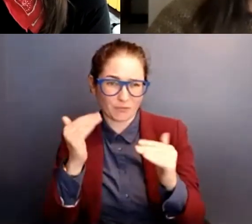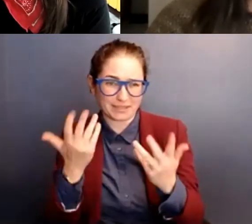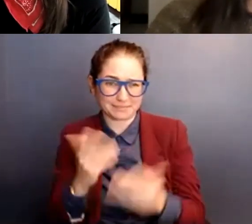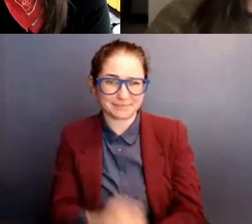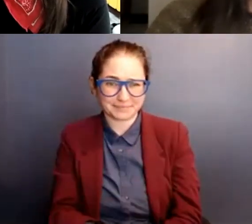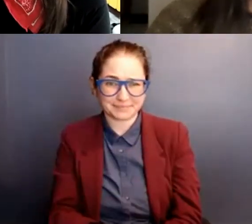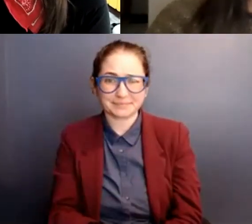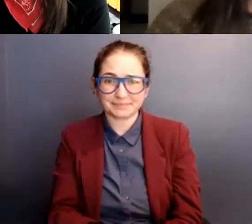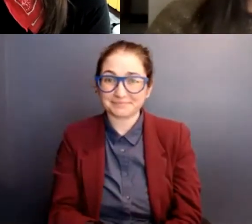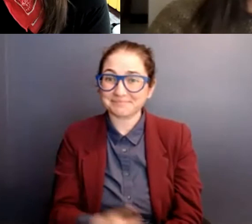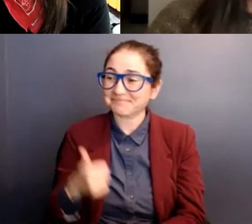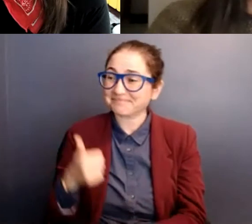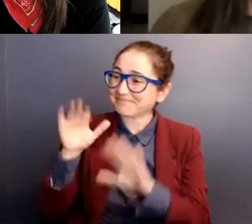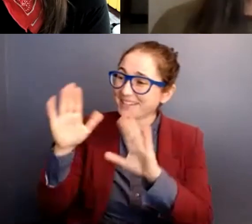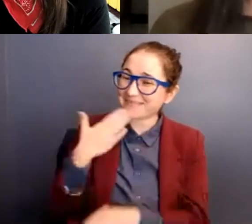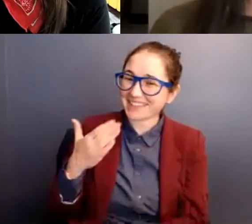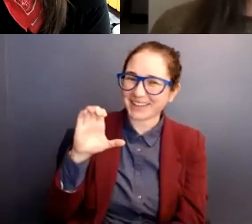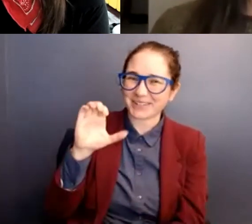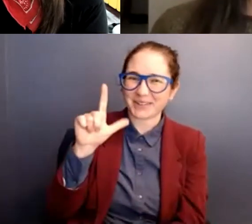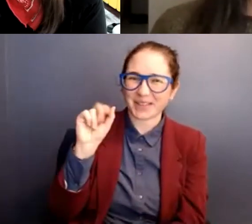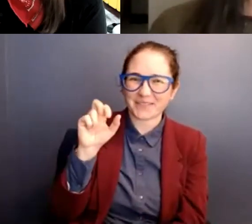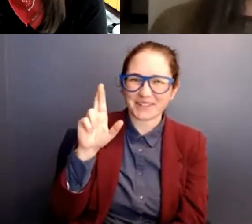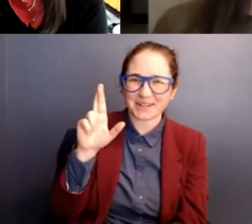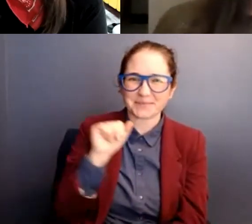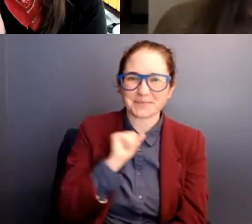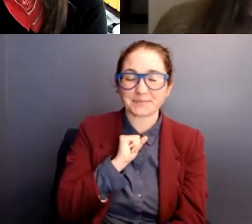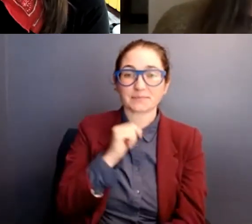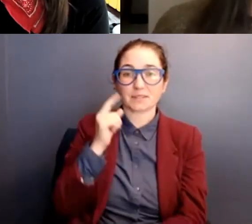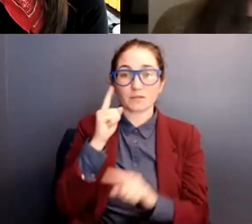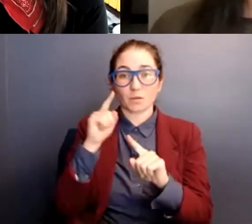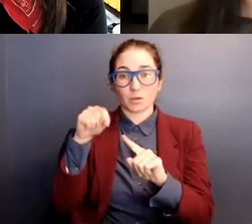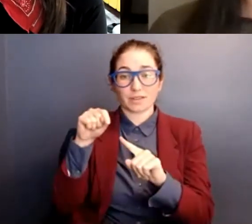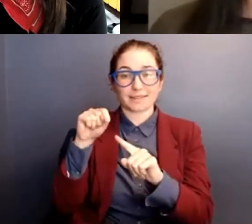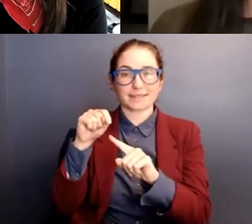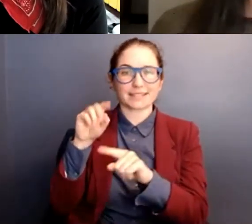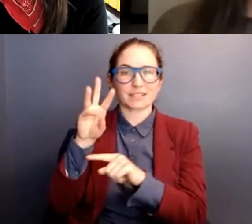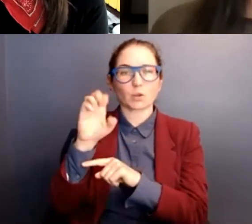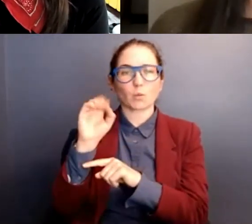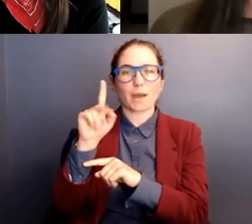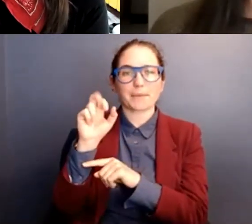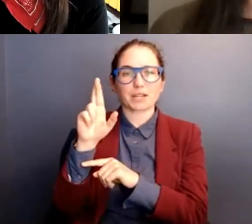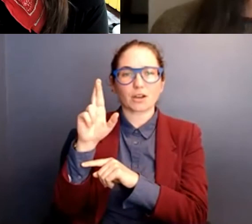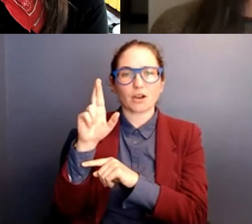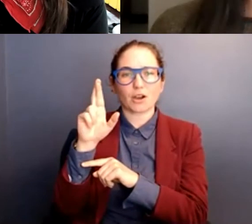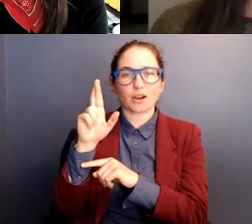Awesome. This is for the webinar setting in Zoom. For the meeting setting it is a little different. But